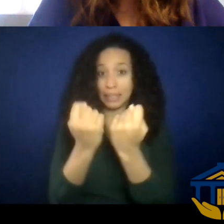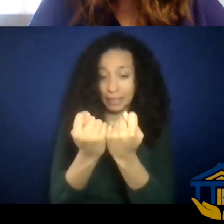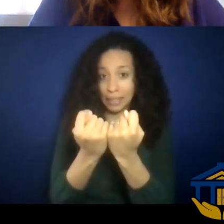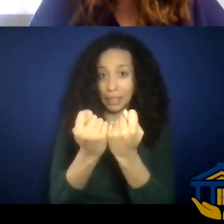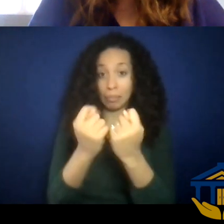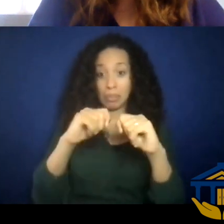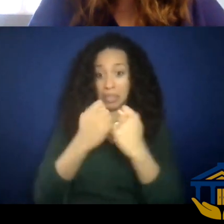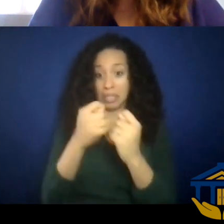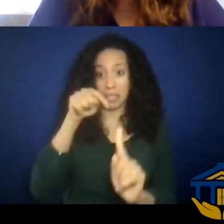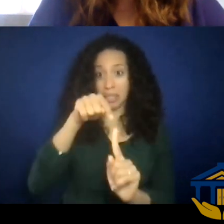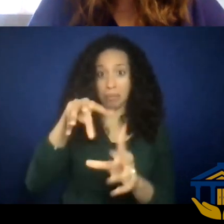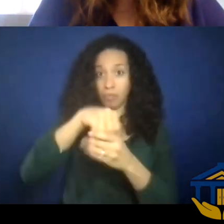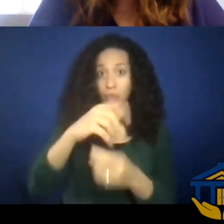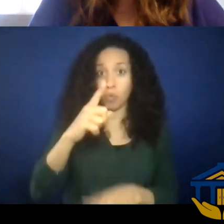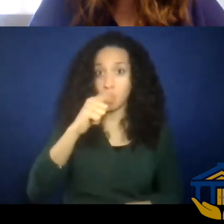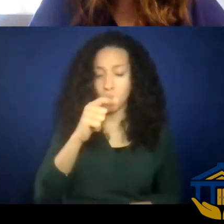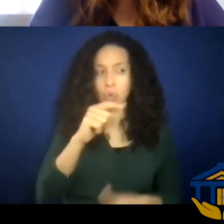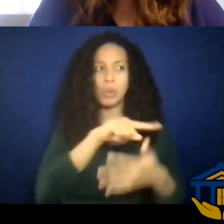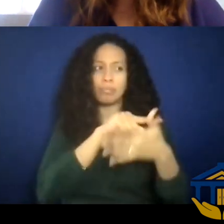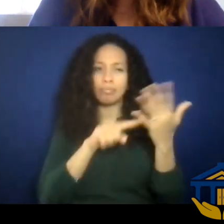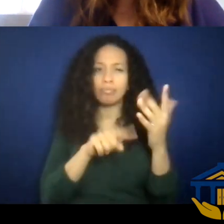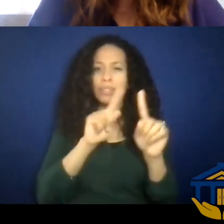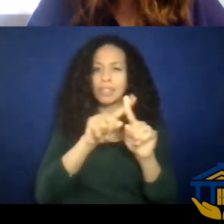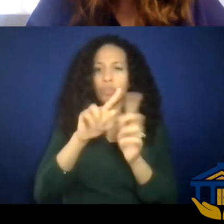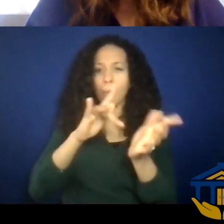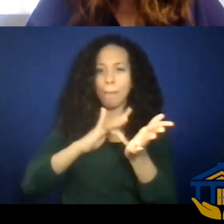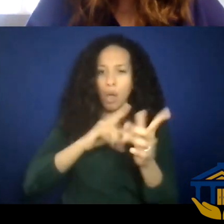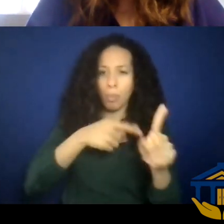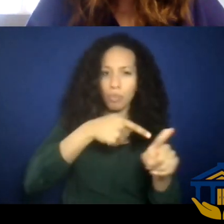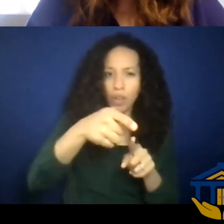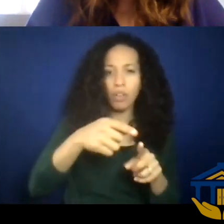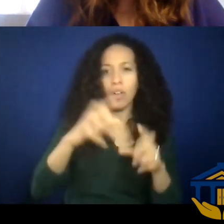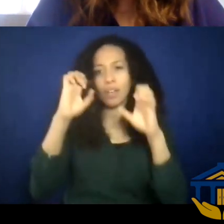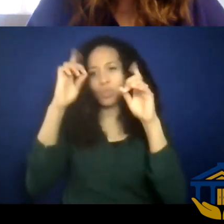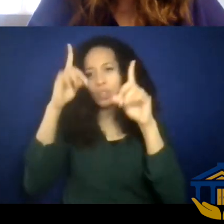educational professionals, and other professionals. Very often, people think of